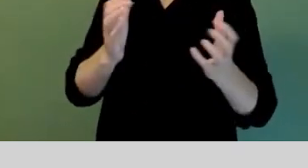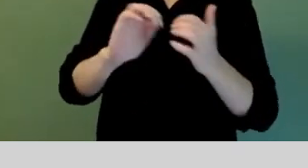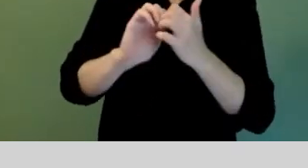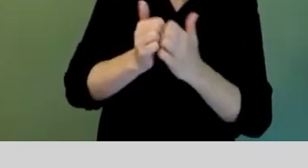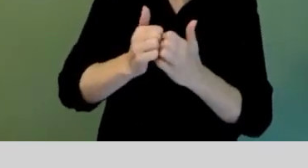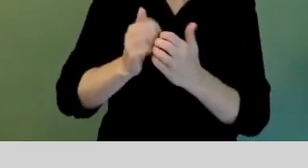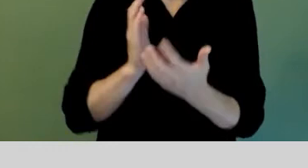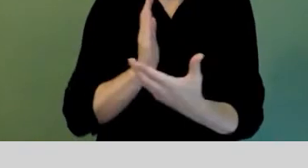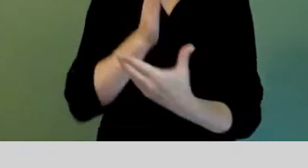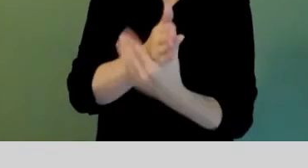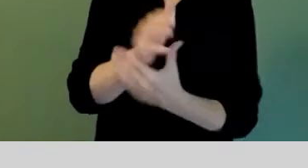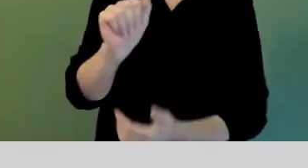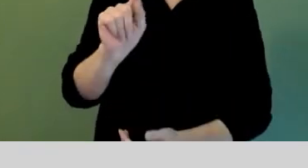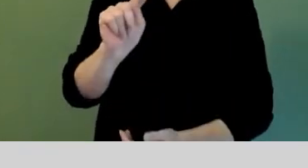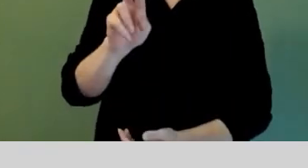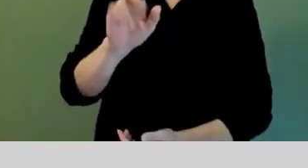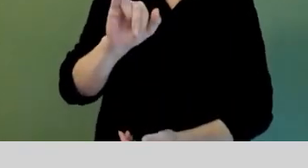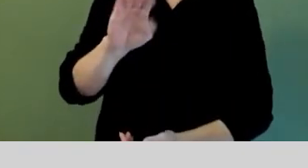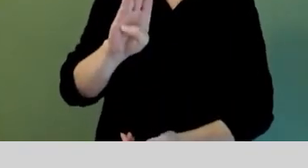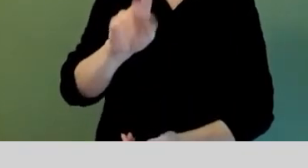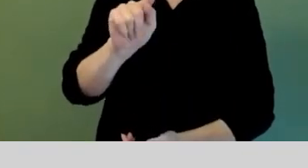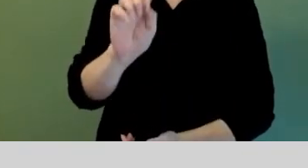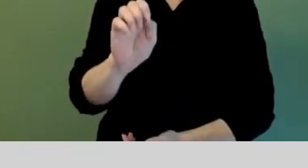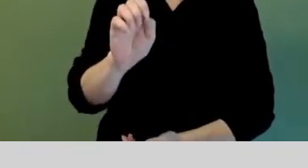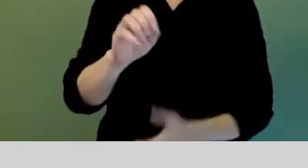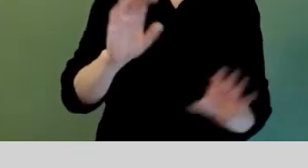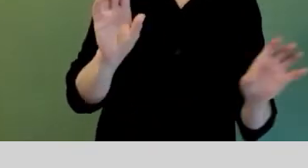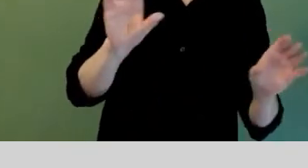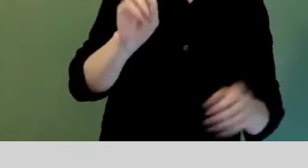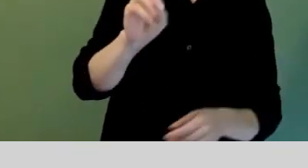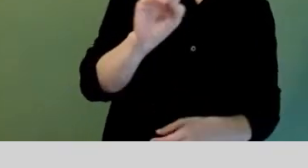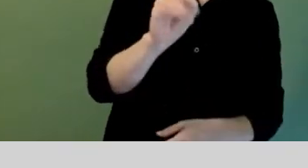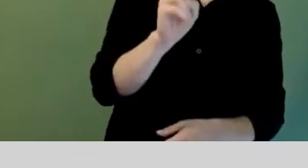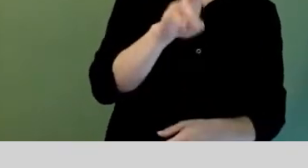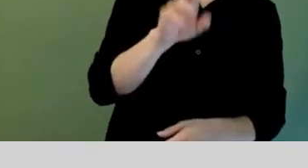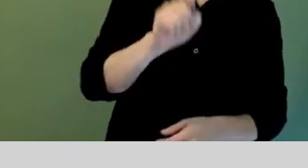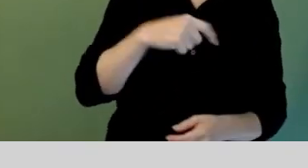The decorator just needs to do enough to tell subsequent calls to get attribute that this is a property.